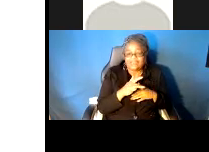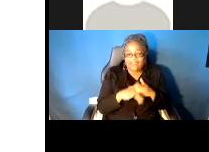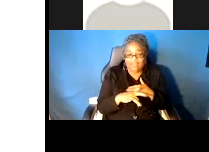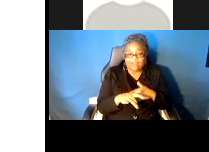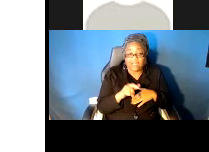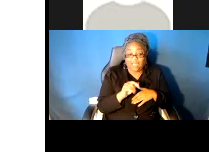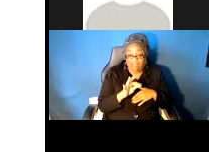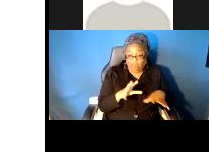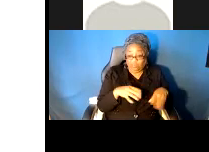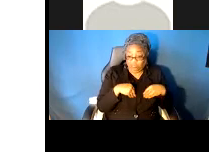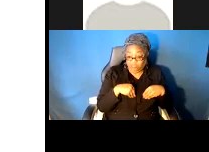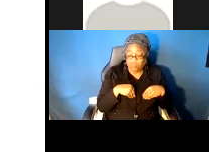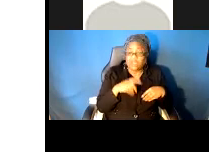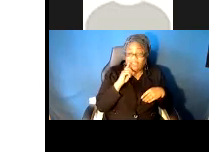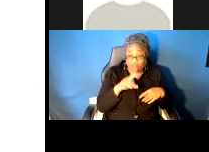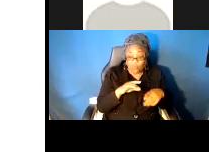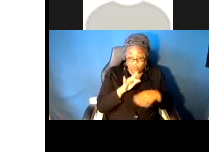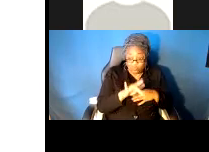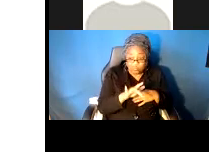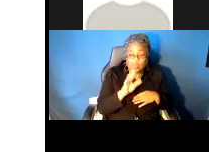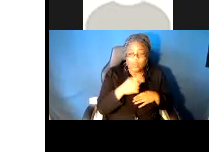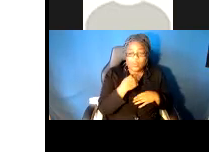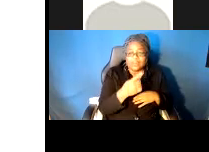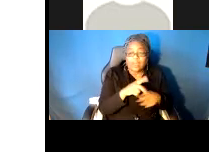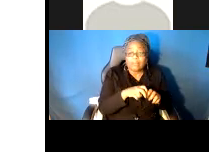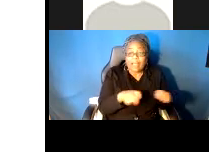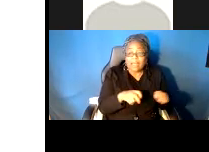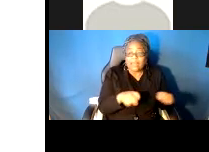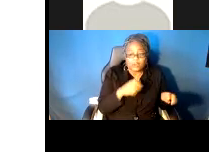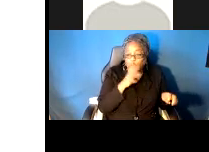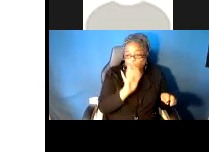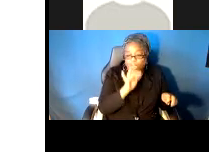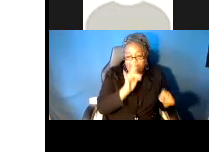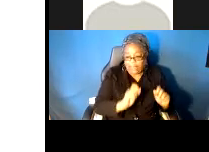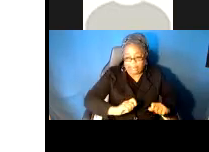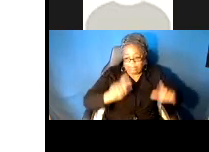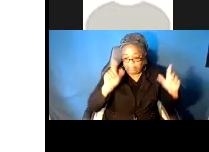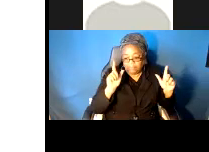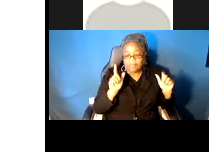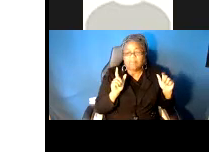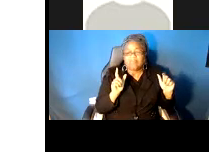to not click on any of that. So our best advice is do not include them to start with.